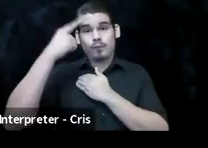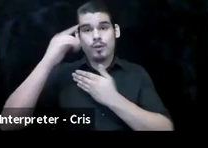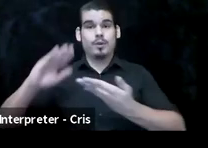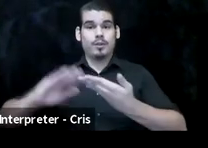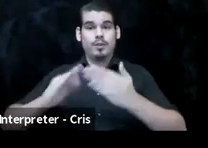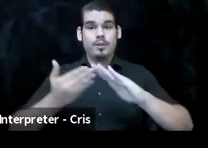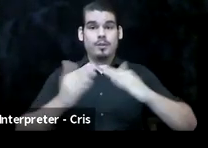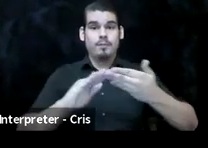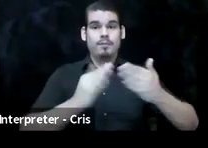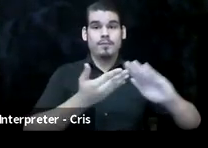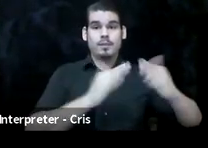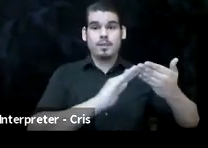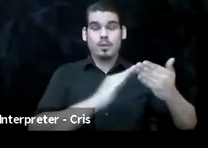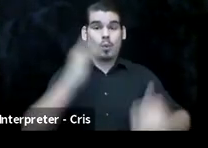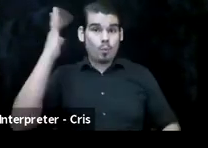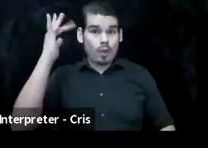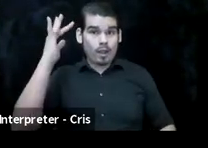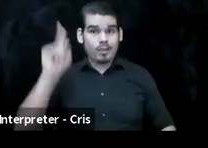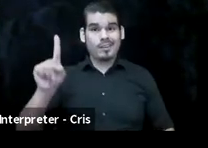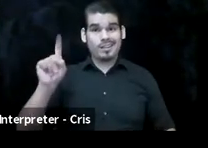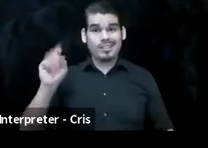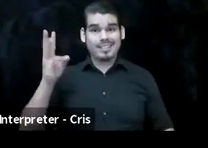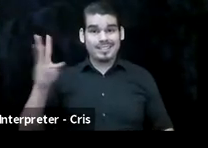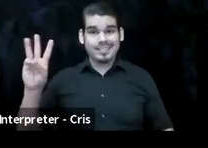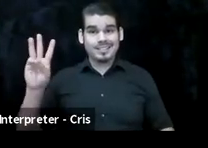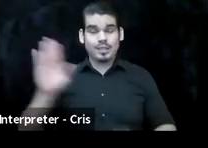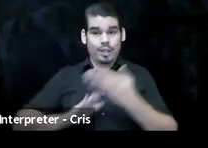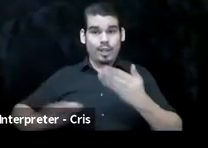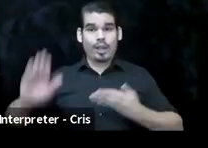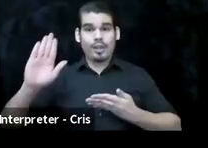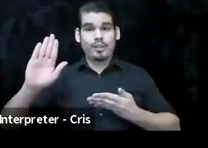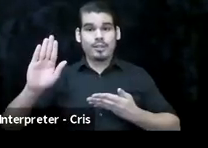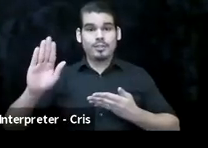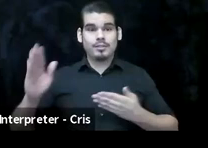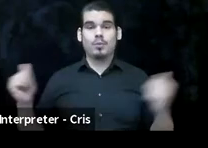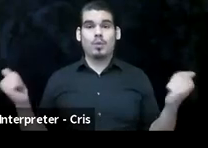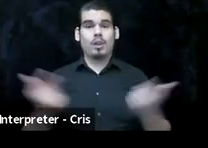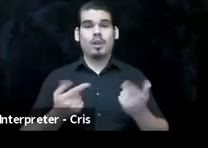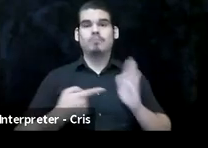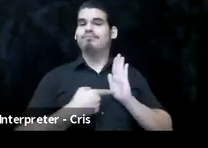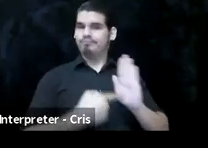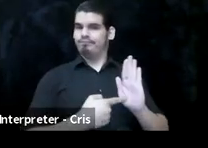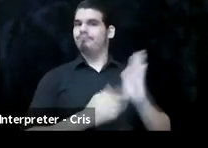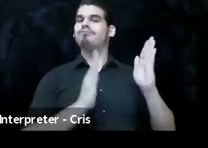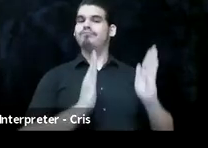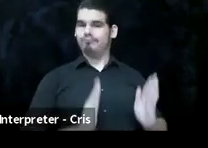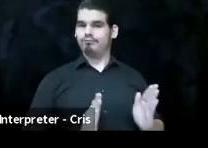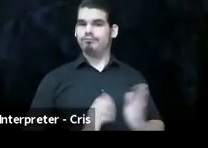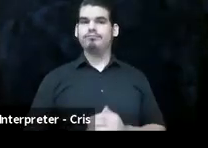RAD Region II: Representing 116 colleges, additionally, as I mentioned previously in the empowerment aspect you must hold accountability.